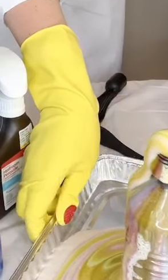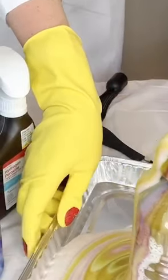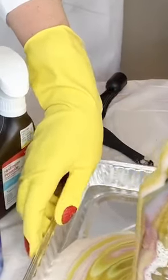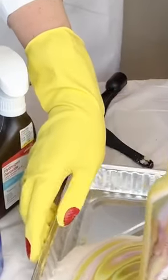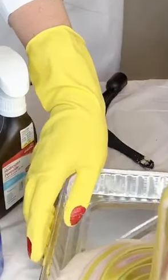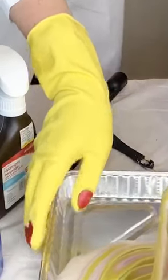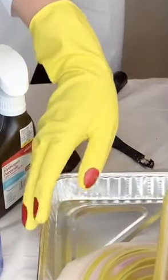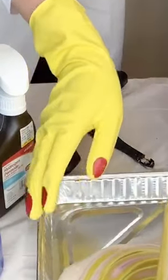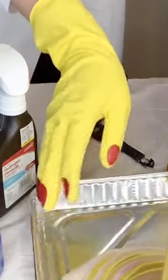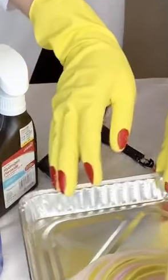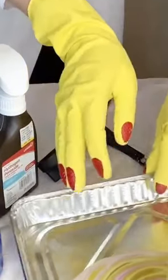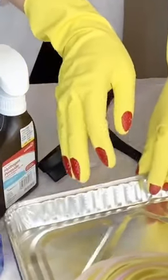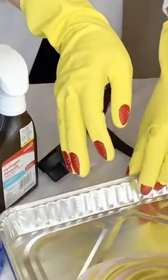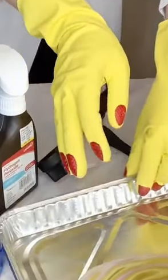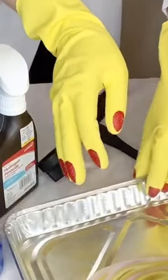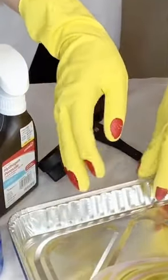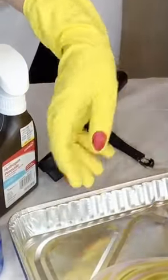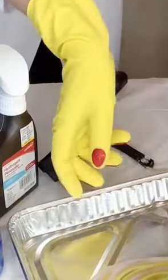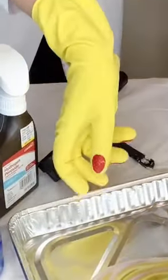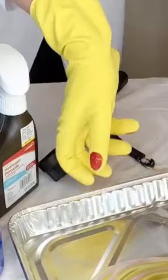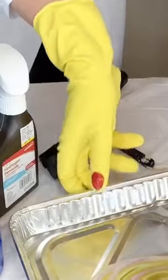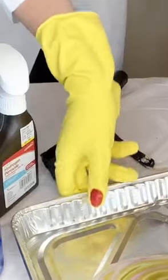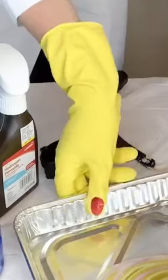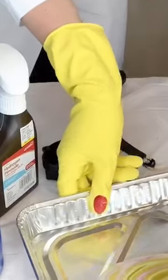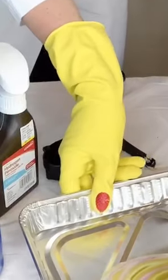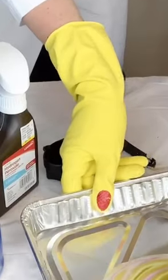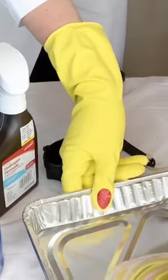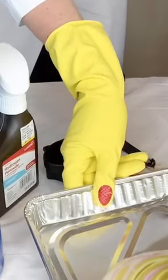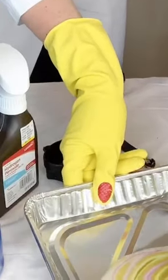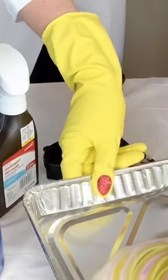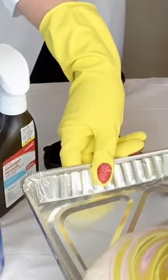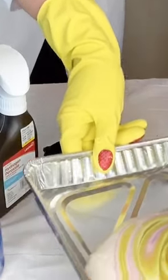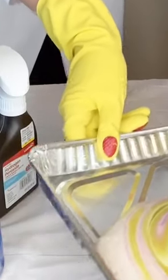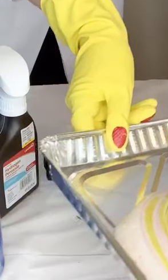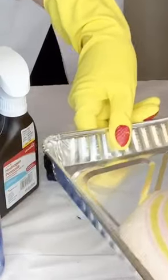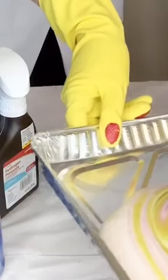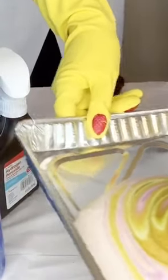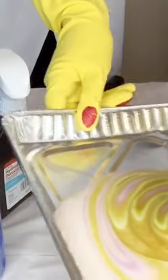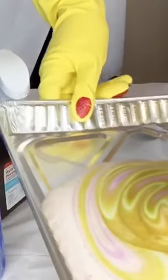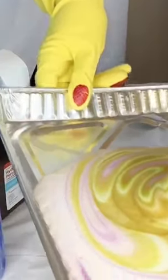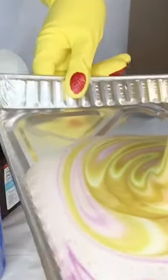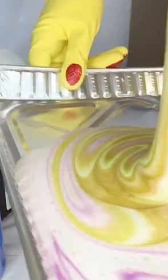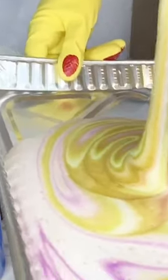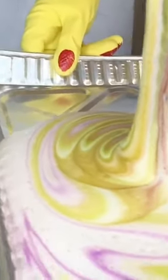the explosion. And that is what happens. I'm gonna lift it very carefully.